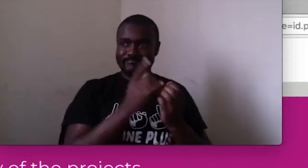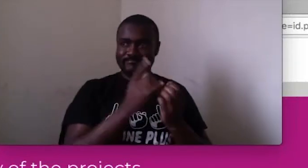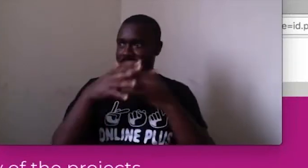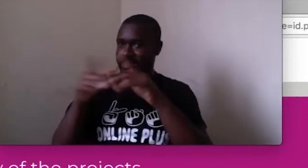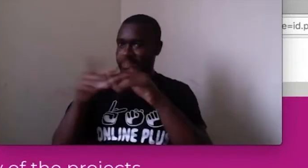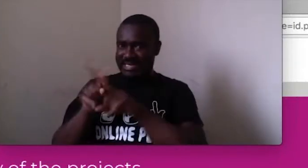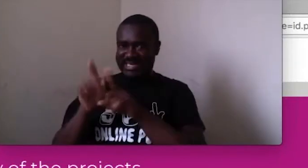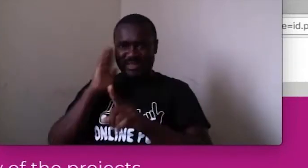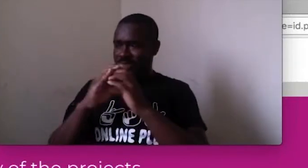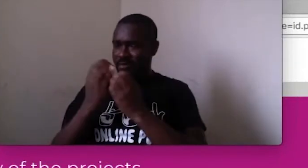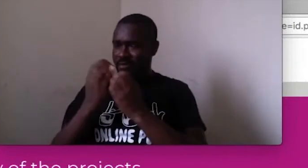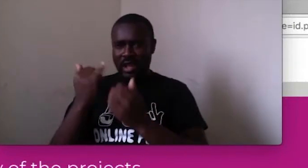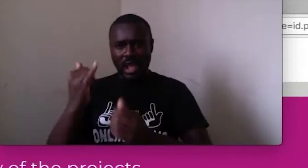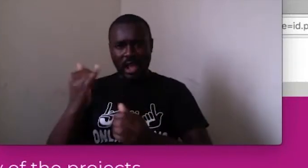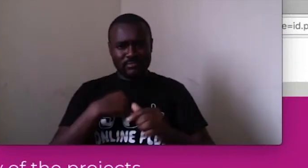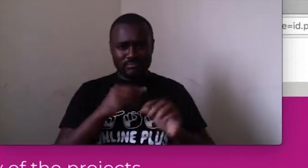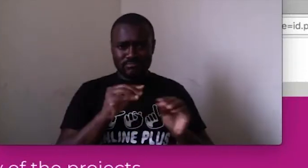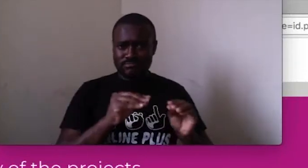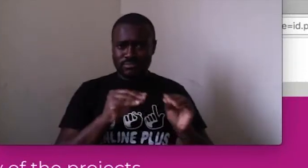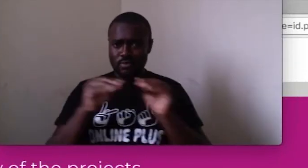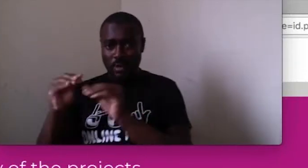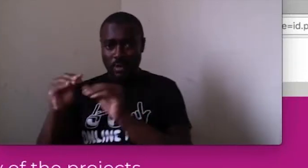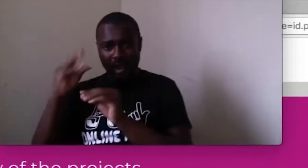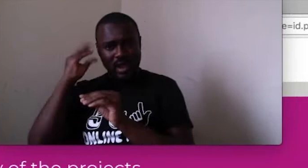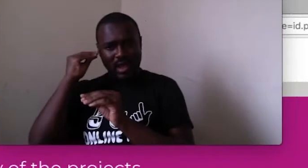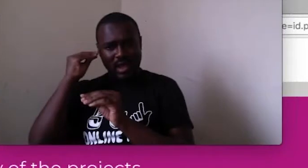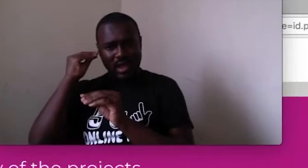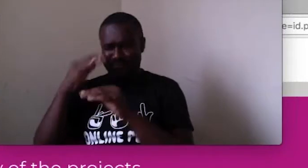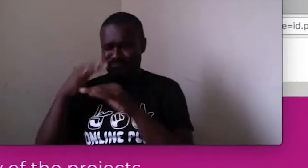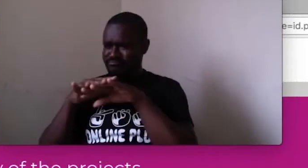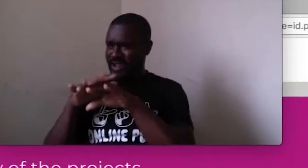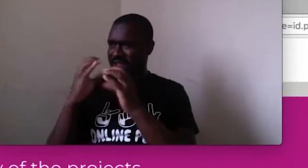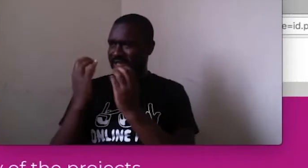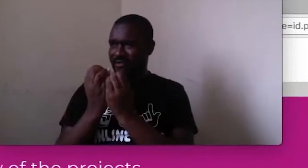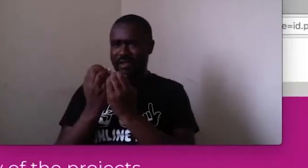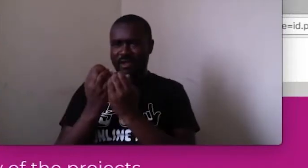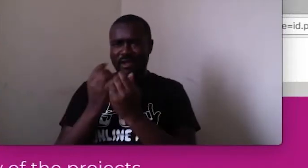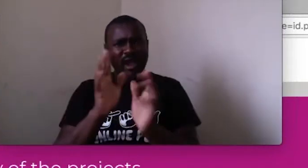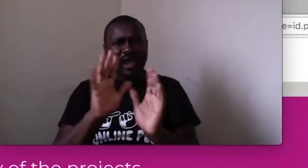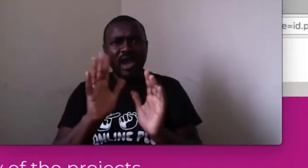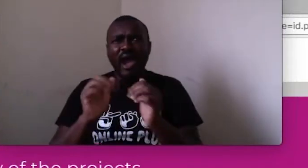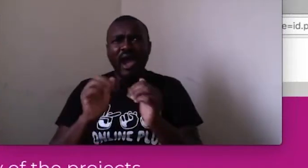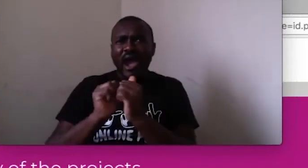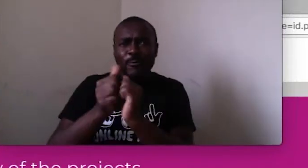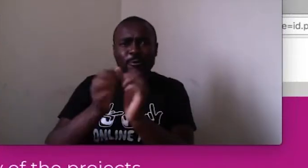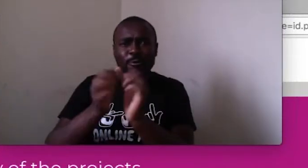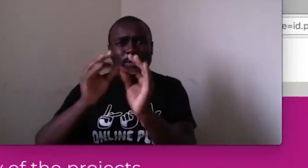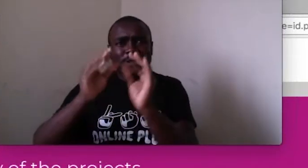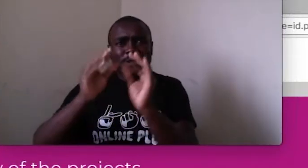because, you know, my experience in Kenya and then I moved to America